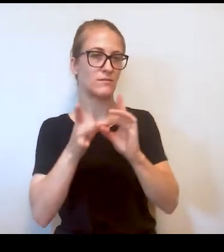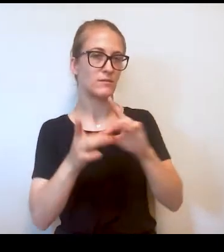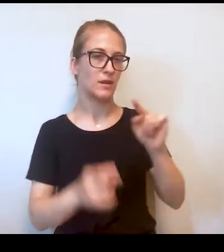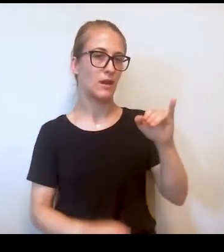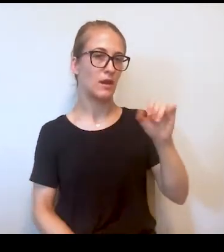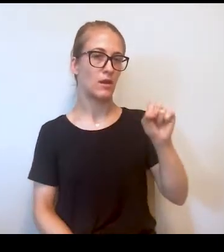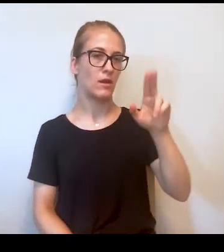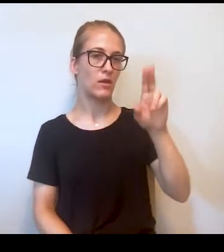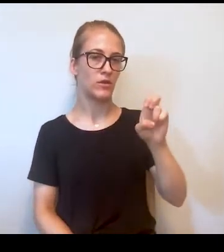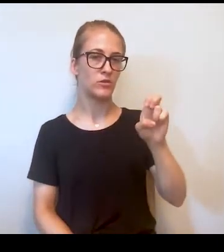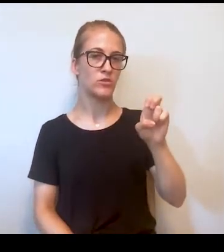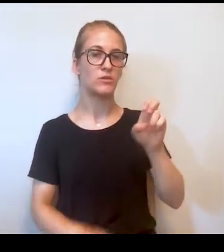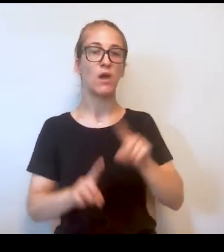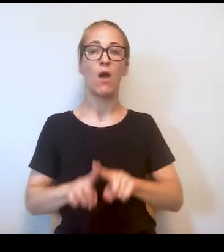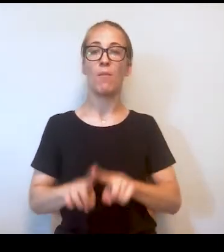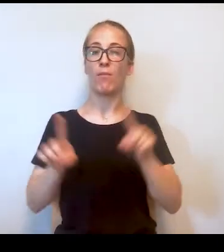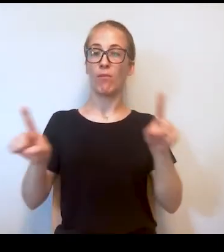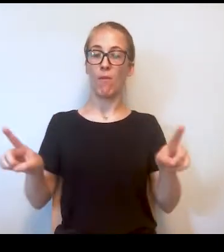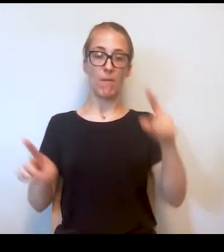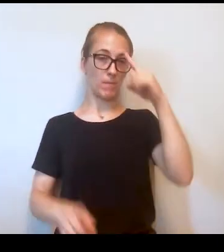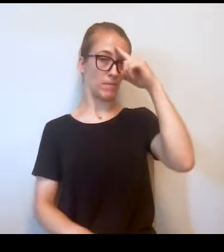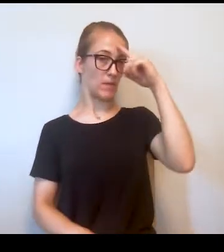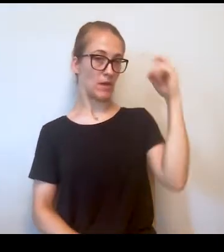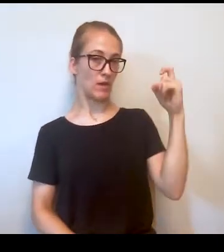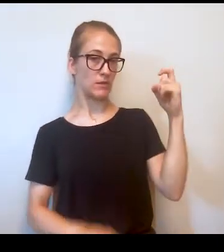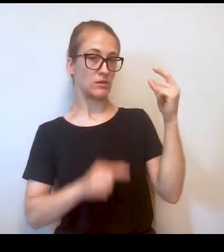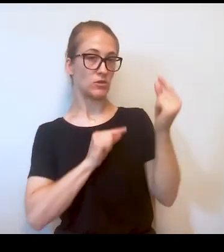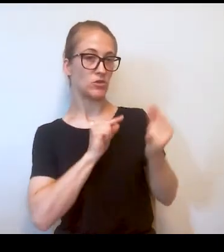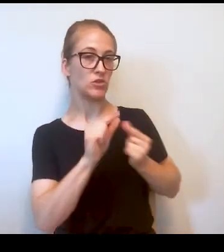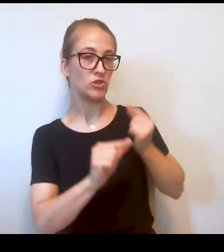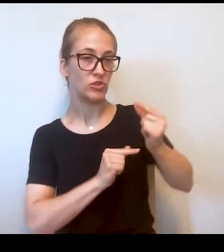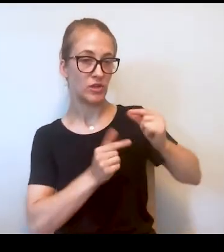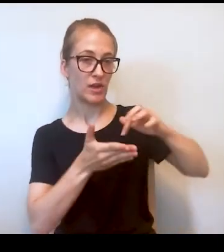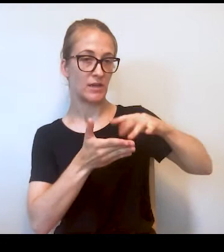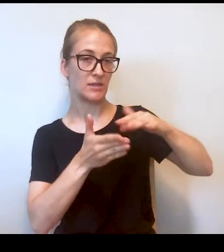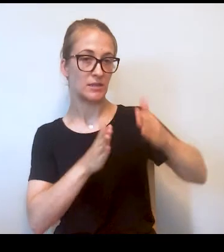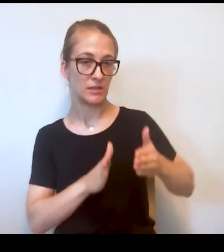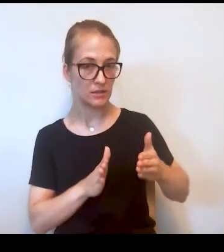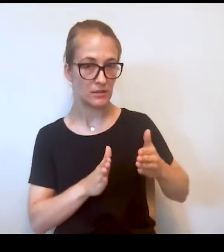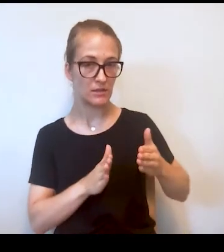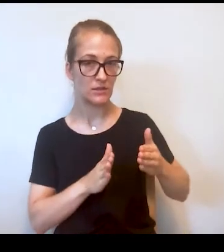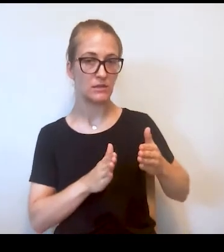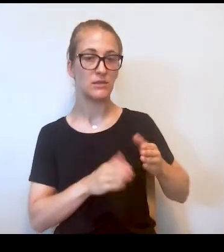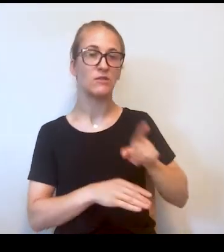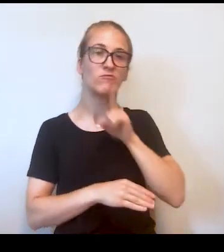But because the geneticists, who are really eugenicists...